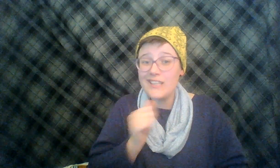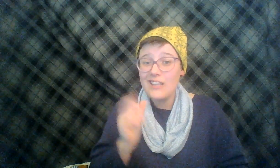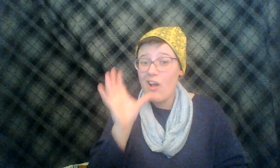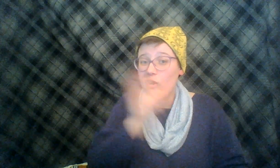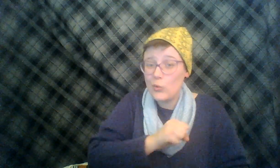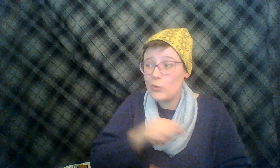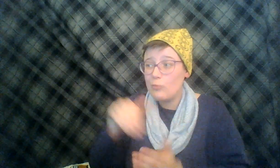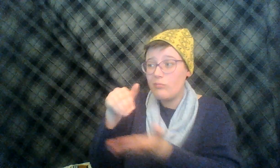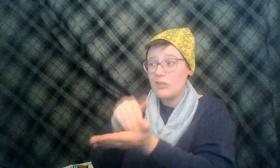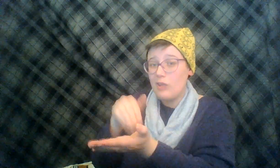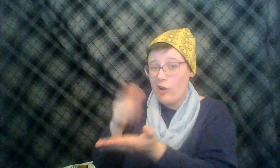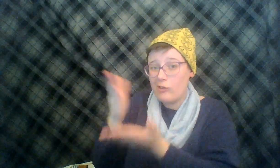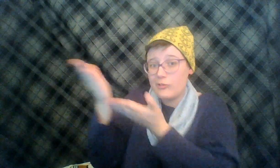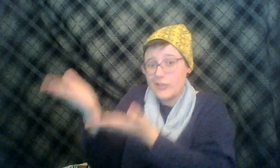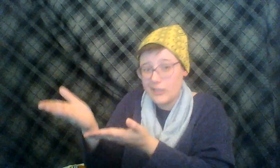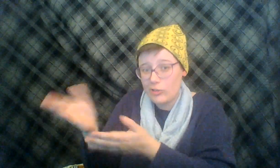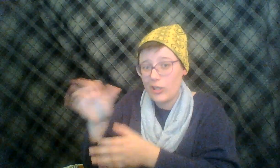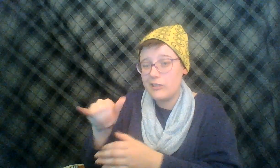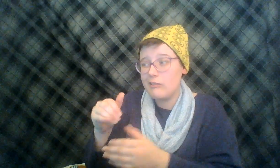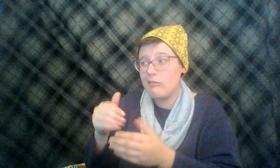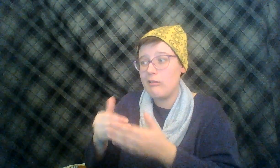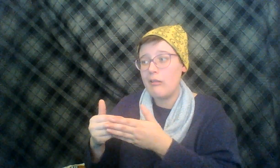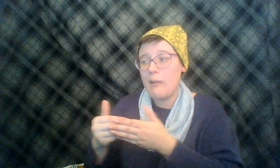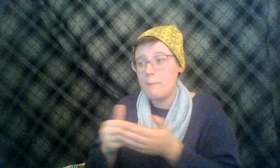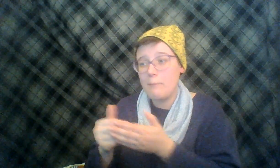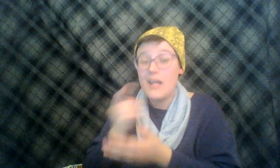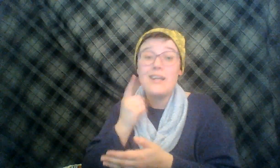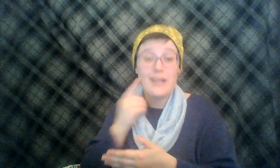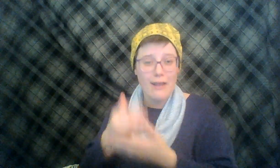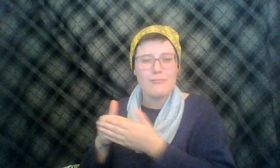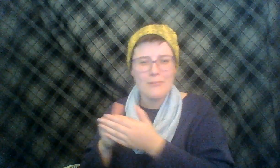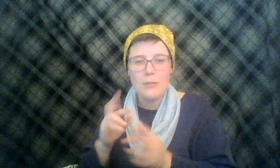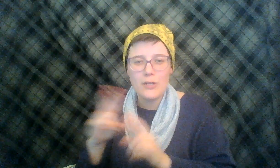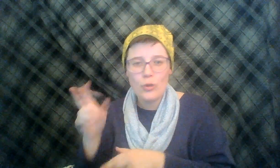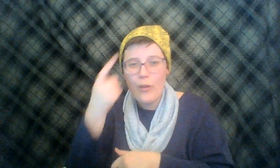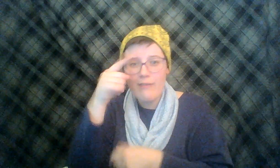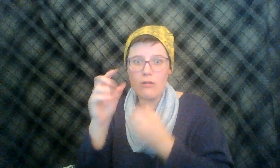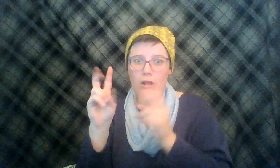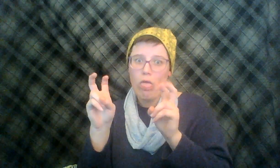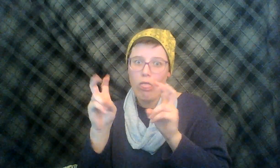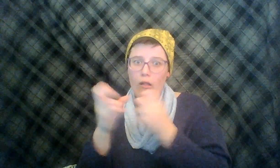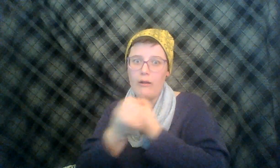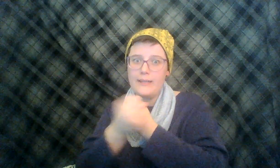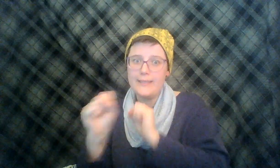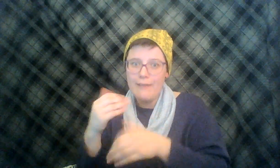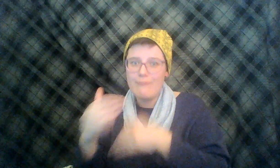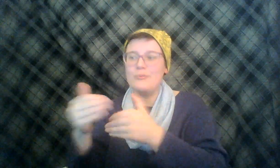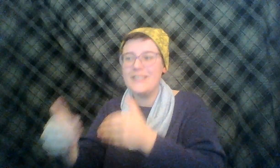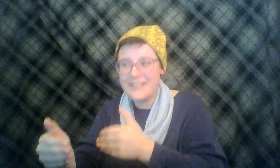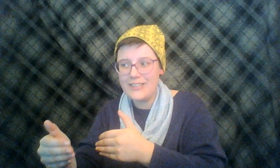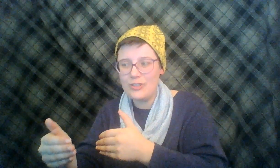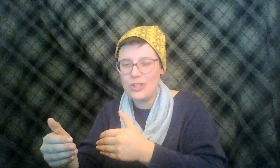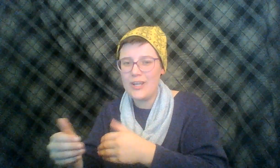not take the doctor’s suggestion that a deaf baby is eligible for the “safe procedure” at face-value,